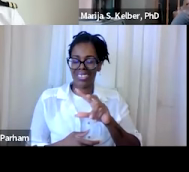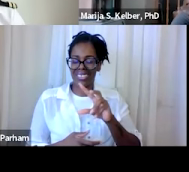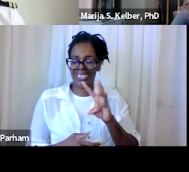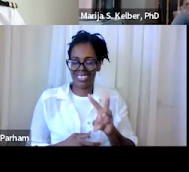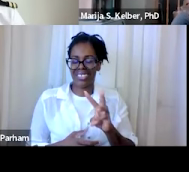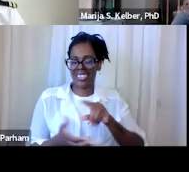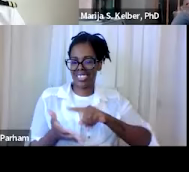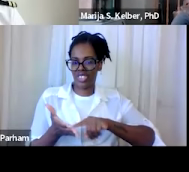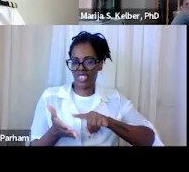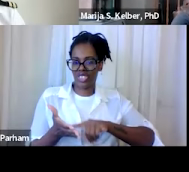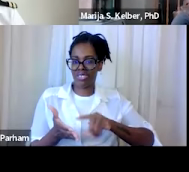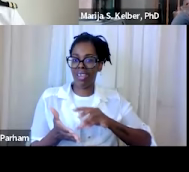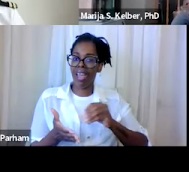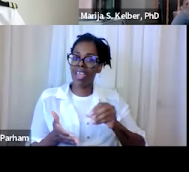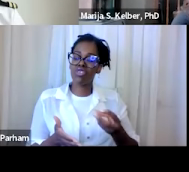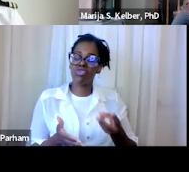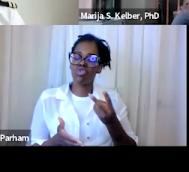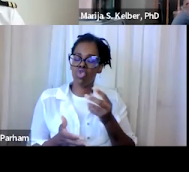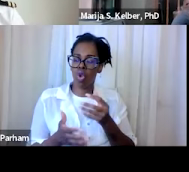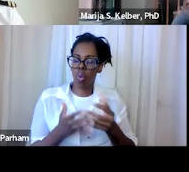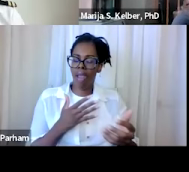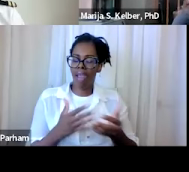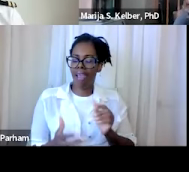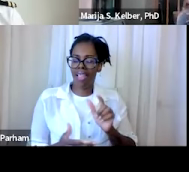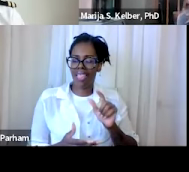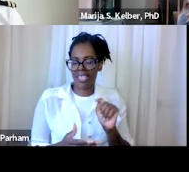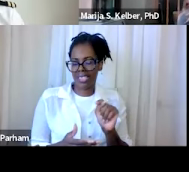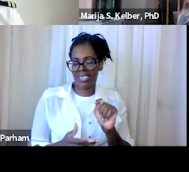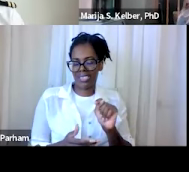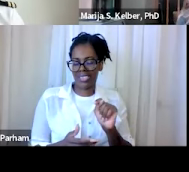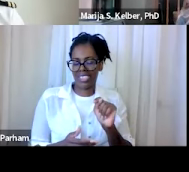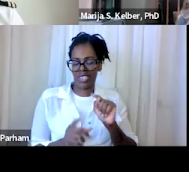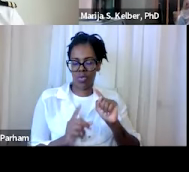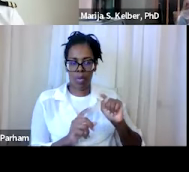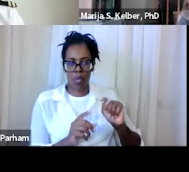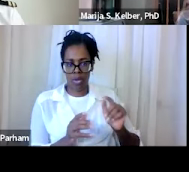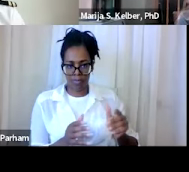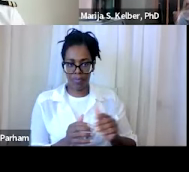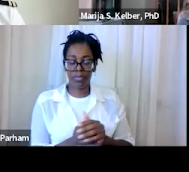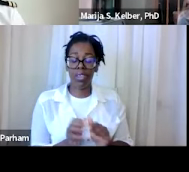and two unpublished gray literature reports. And this is what they found.